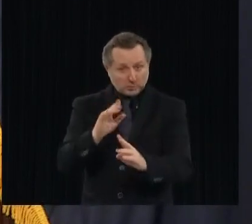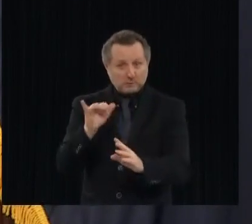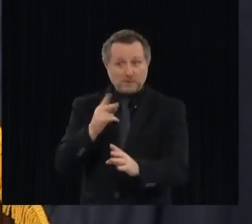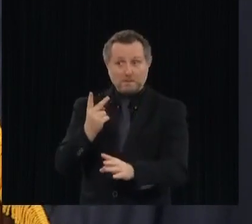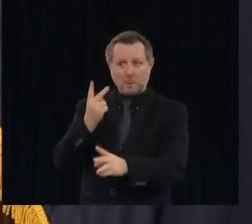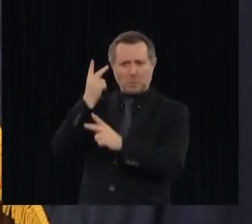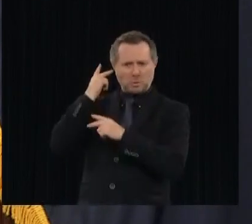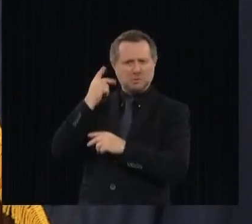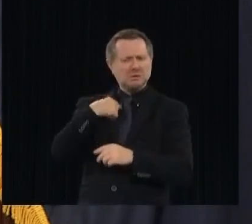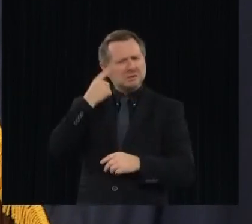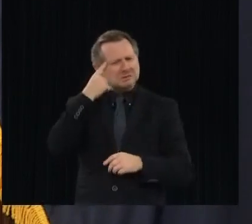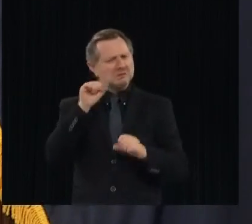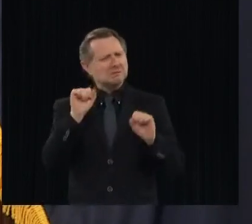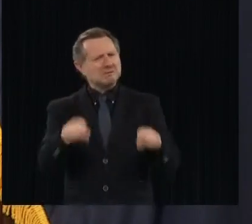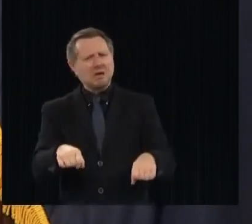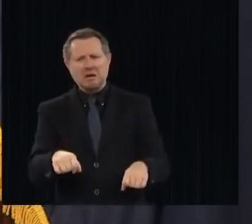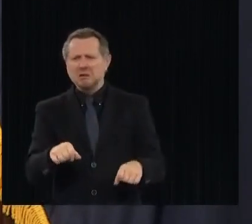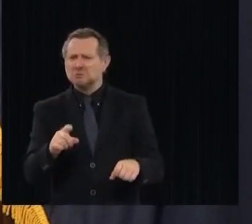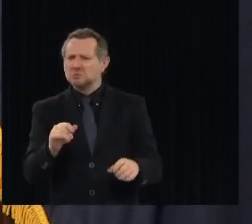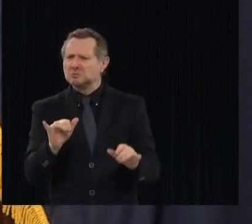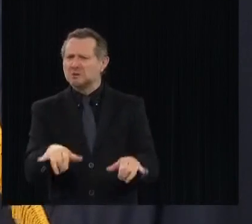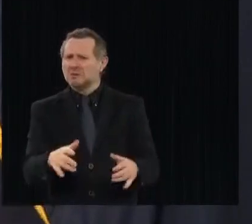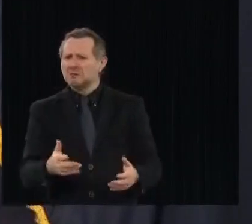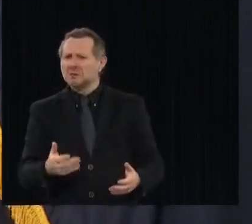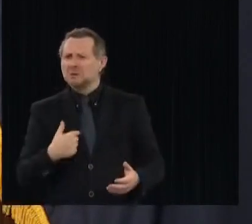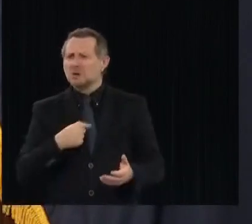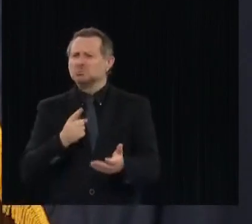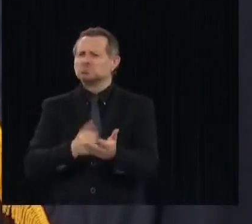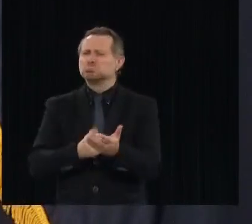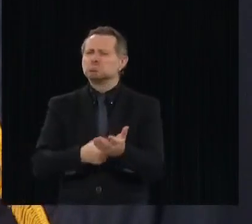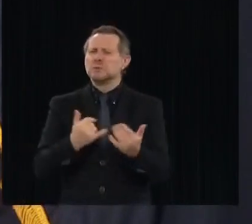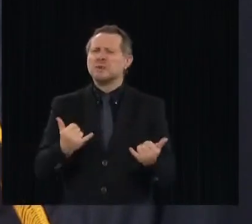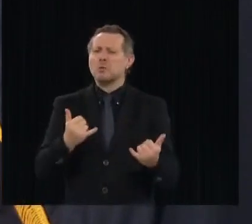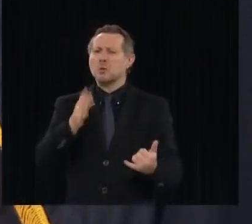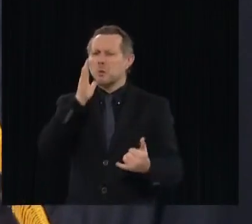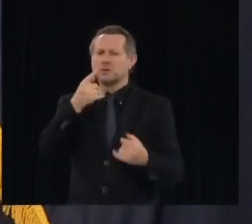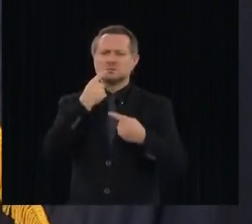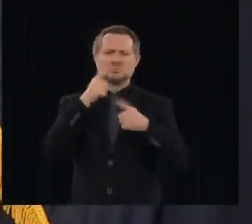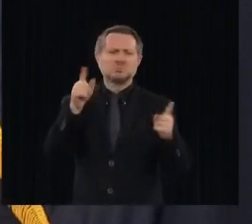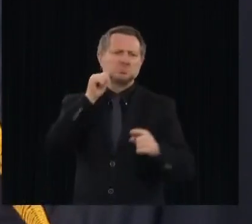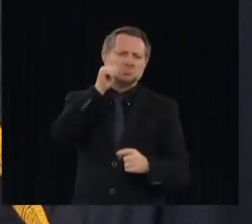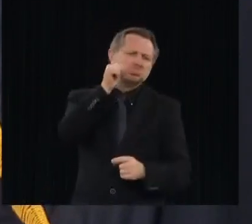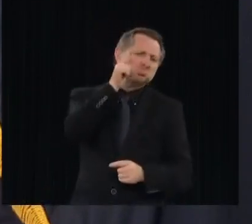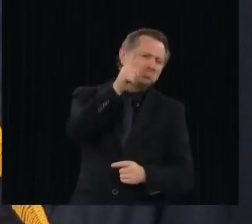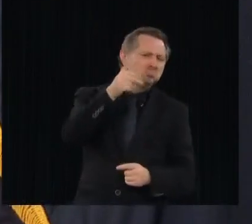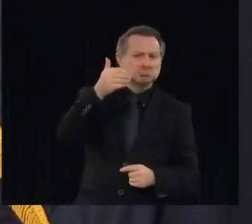DO A CEREMONY, RELIGIOUS CEREMONY OR CEREMONY THAT HONORS MEMORIAL DAY.